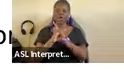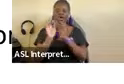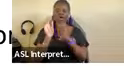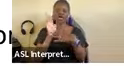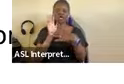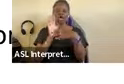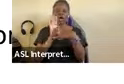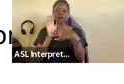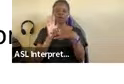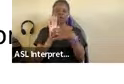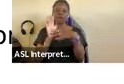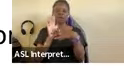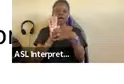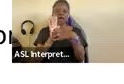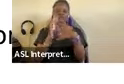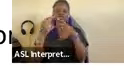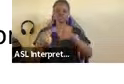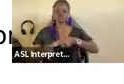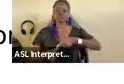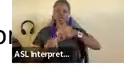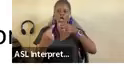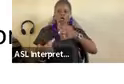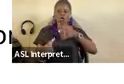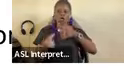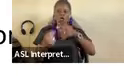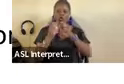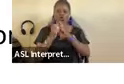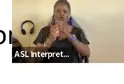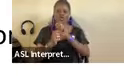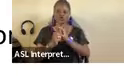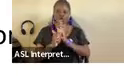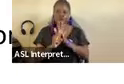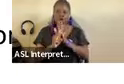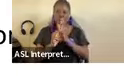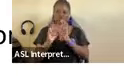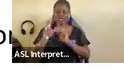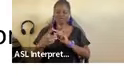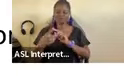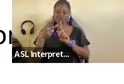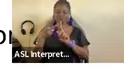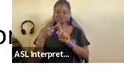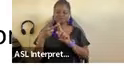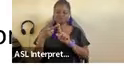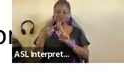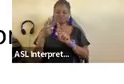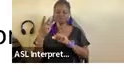sometimes to mount an effective immune response even in the wake of vaccination.